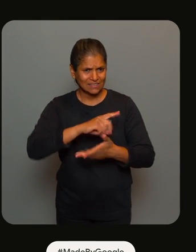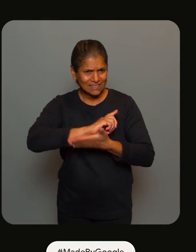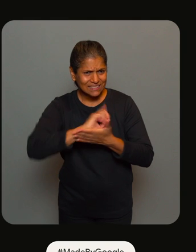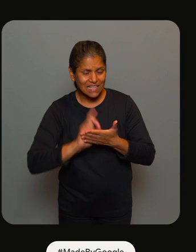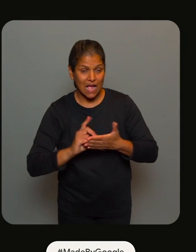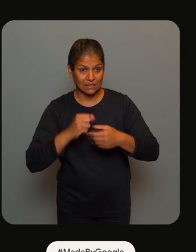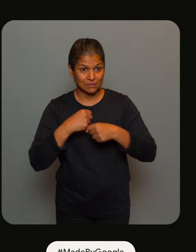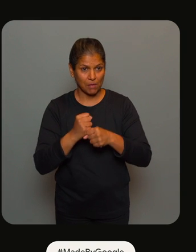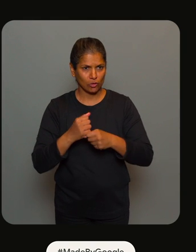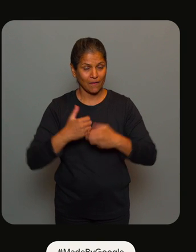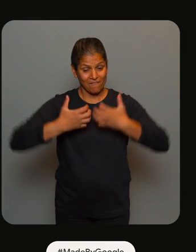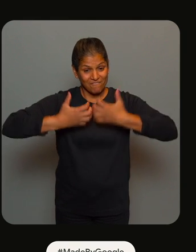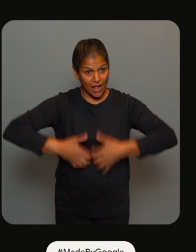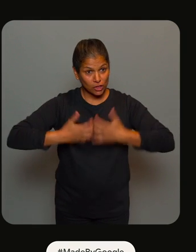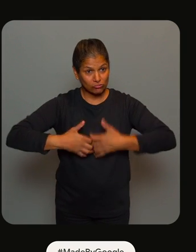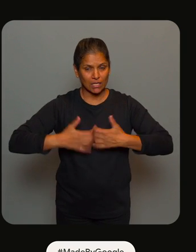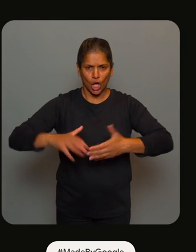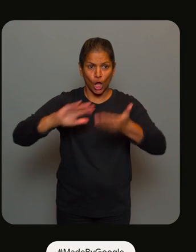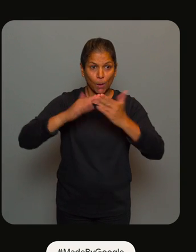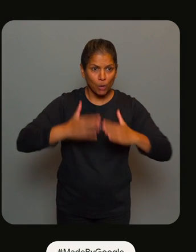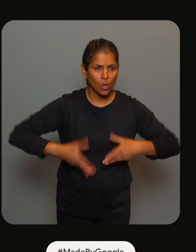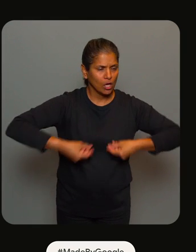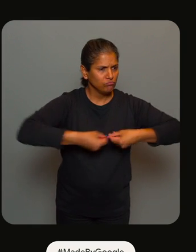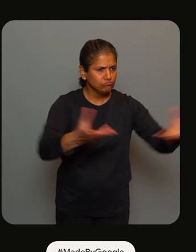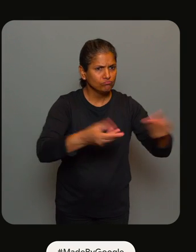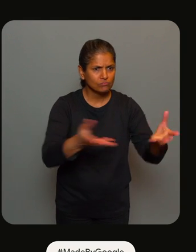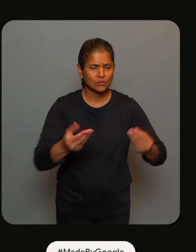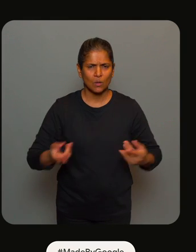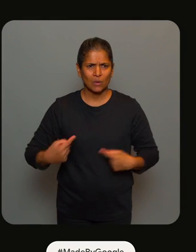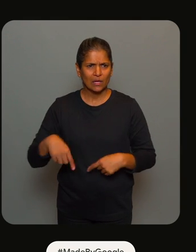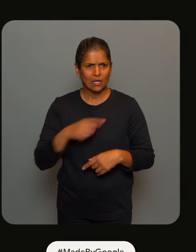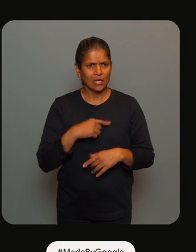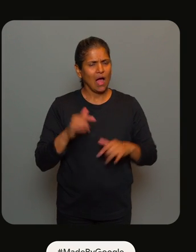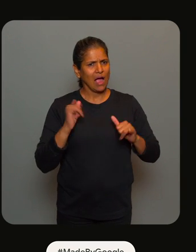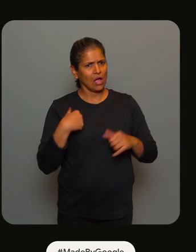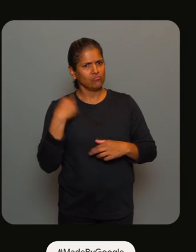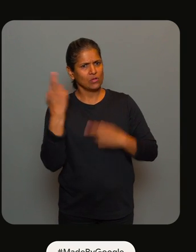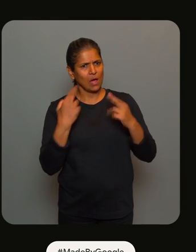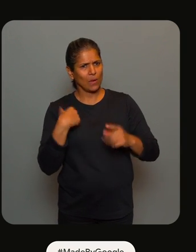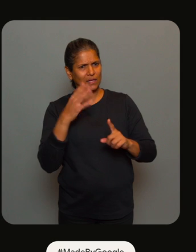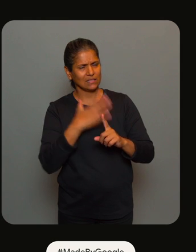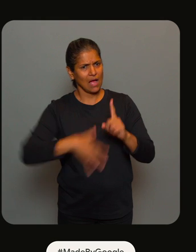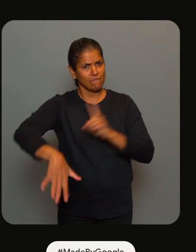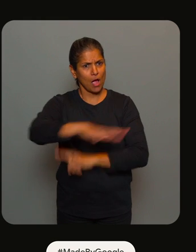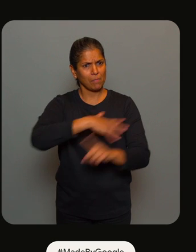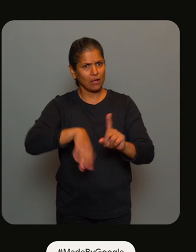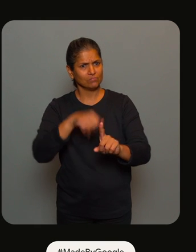communities and supply chains, we are being thoughtful about our environmental impact at every step.